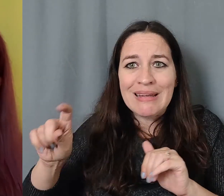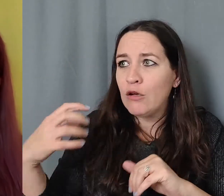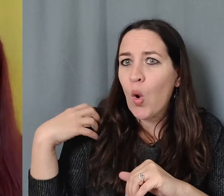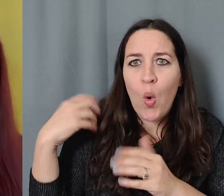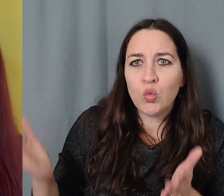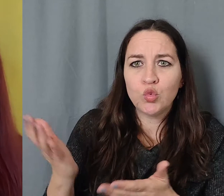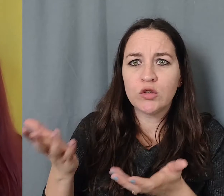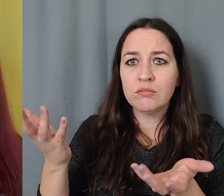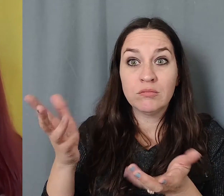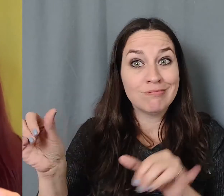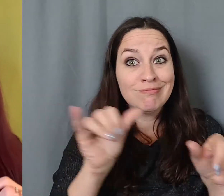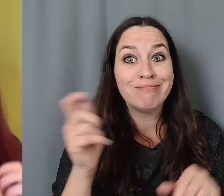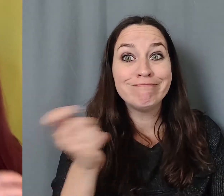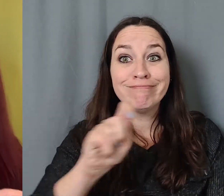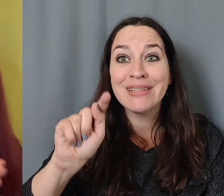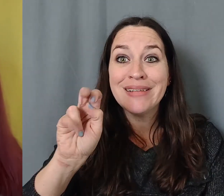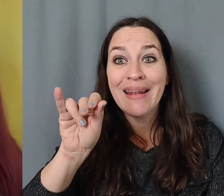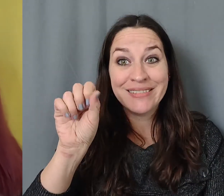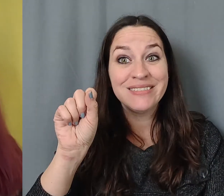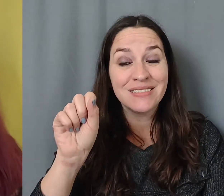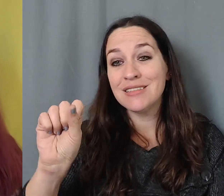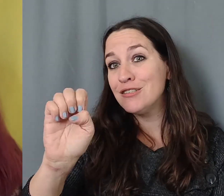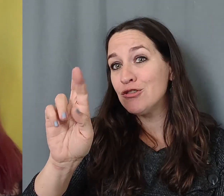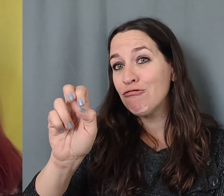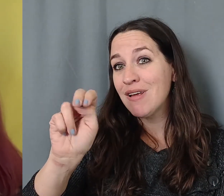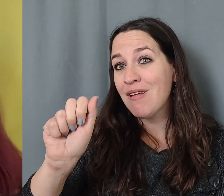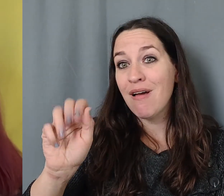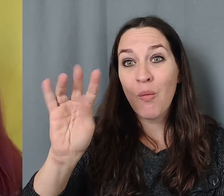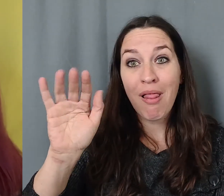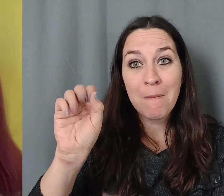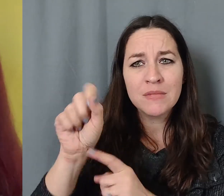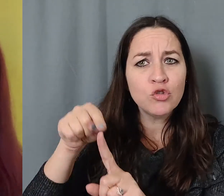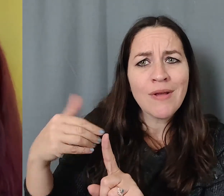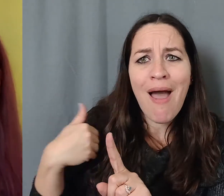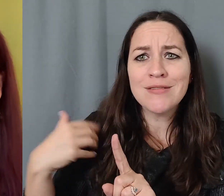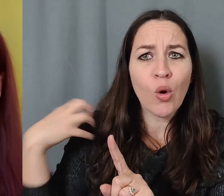appropriate people. You know, my friend Derek always says Serena Williams has a coach. Why shouldn't I have a coach?